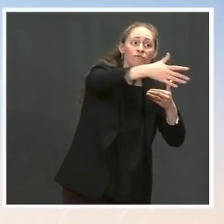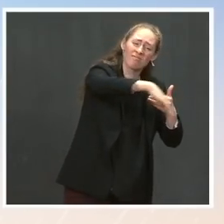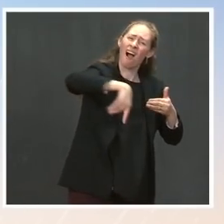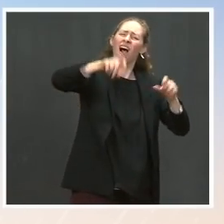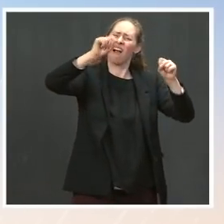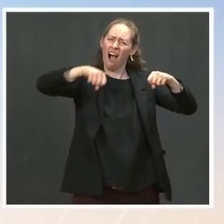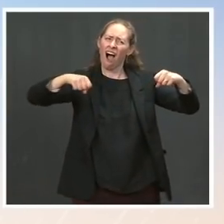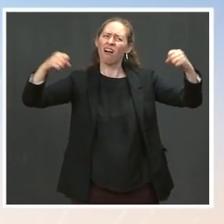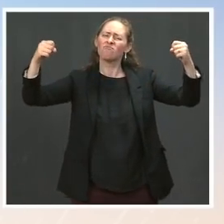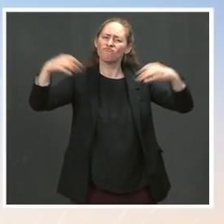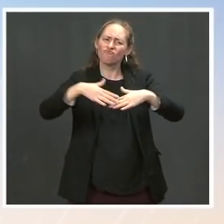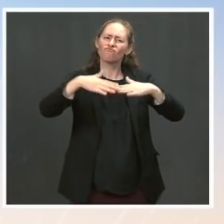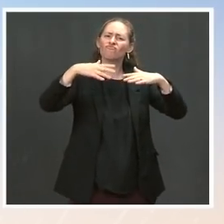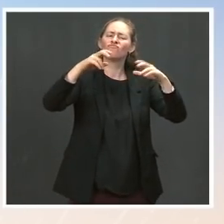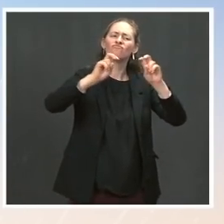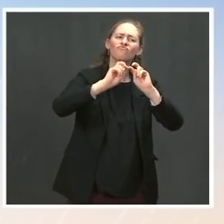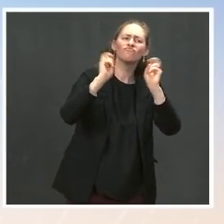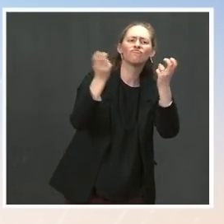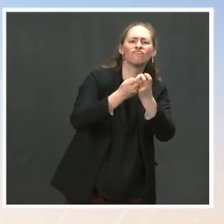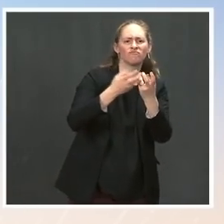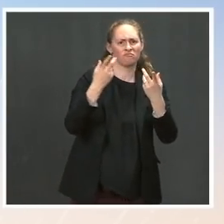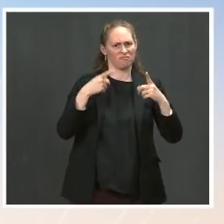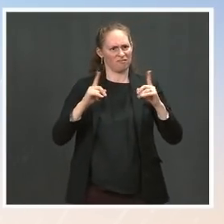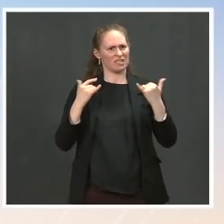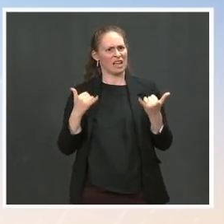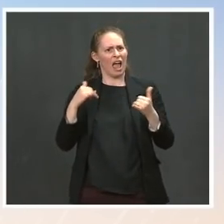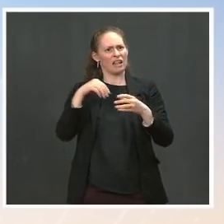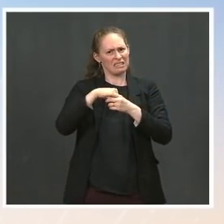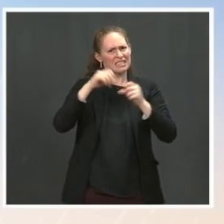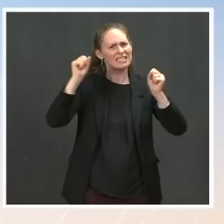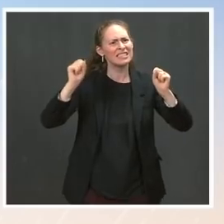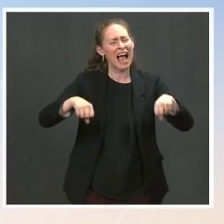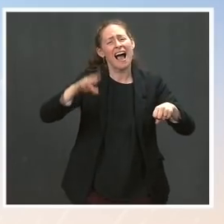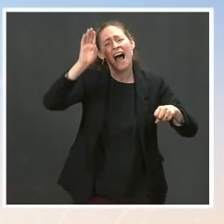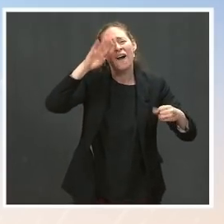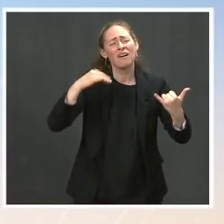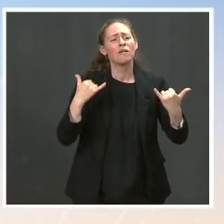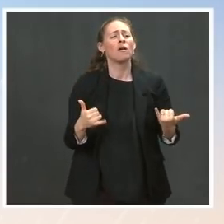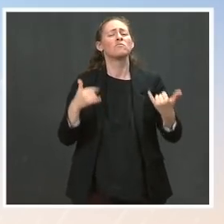It's a pandemic. We don't think it's easy. We know it's difficult. It's required a lot of sacrifice.